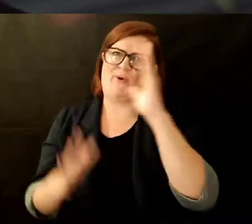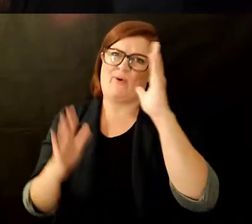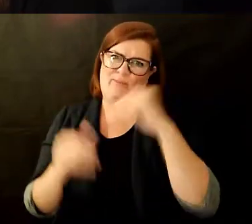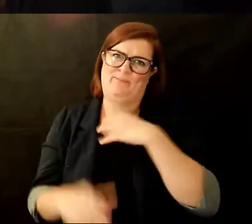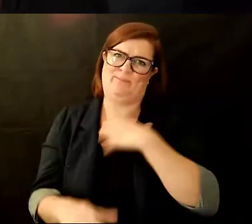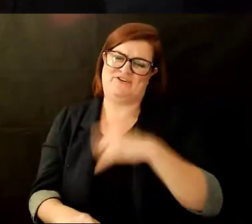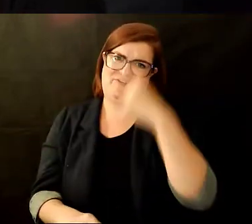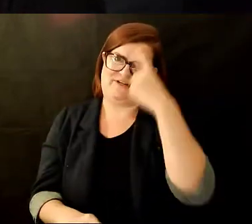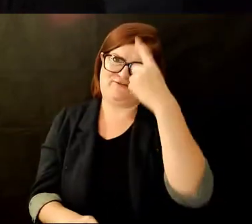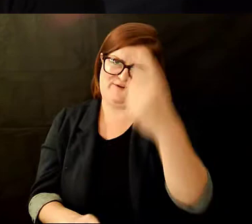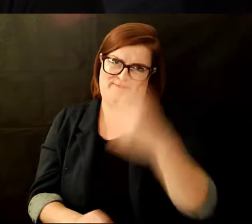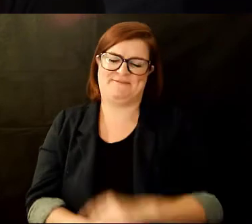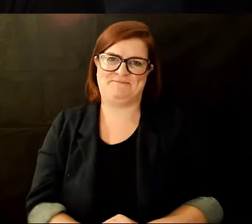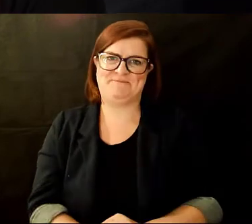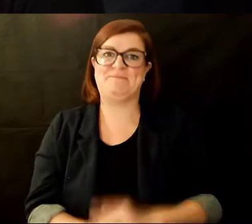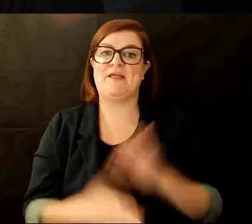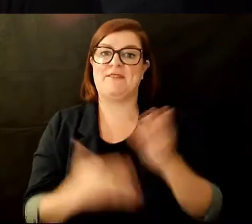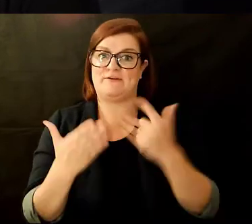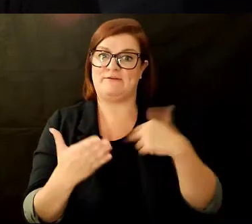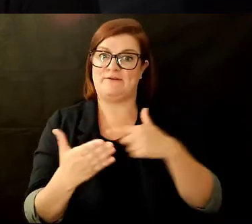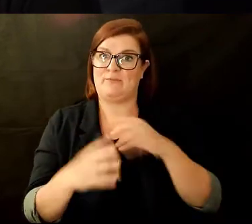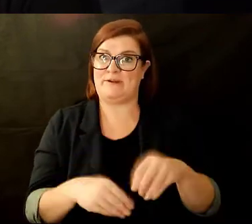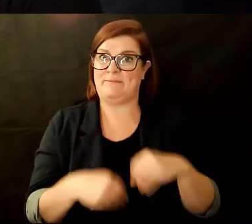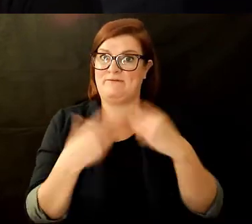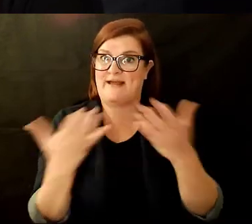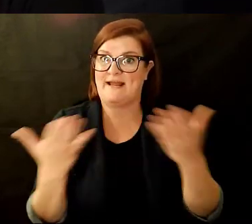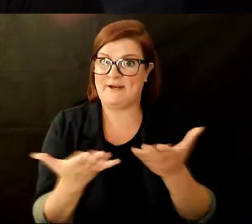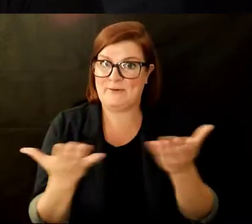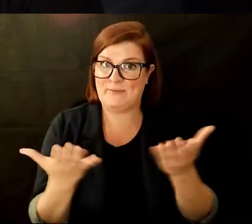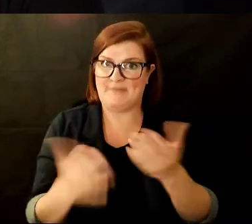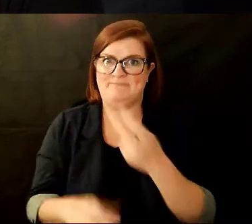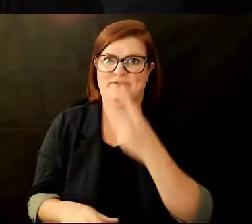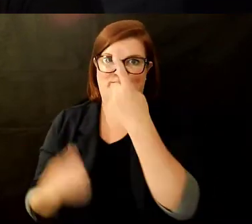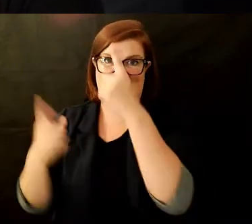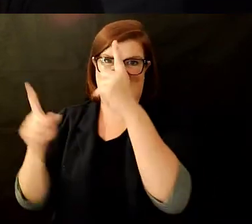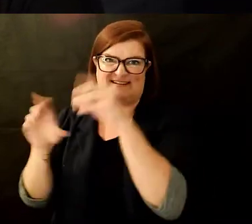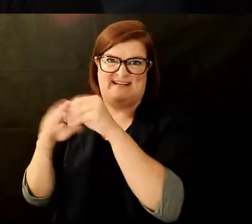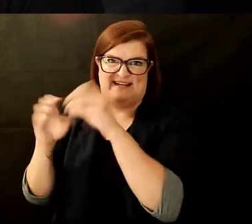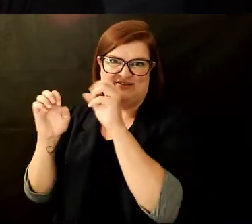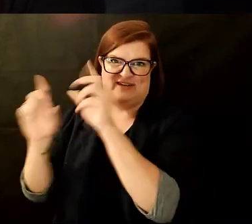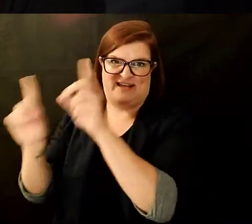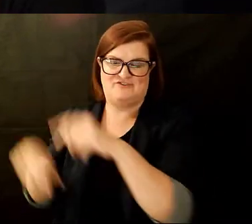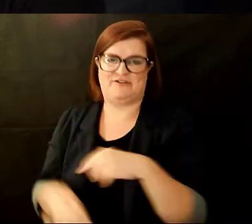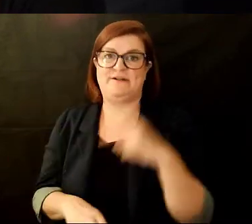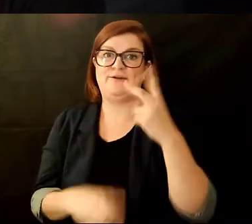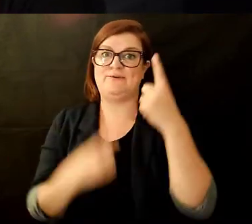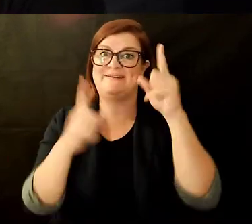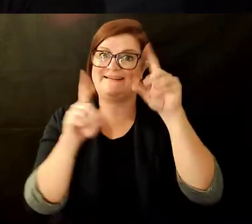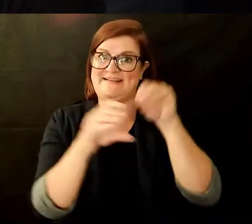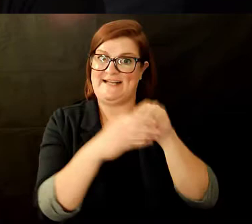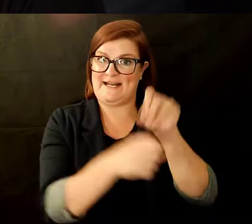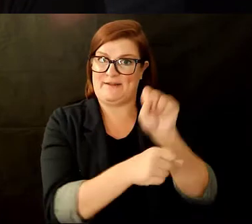These services that we provide at 2Succeed are to succeed in education, to succeed in employment,